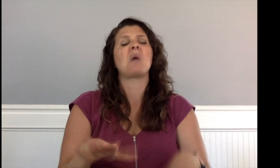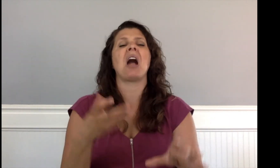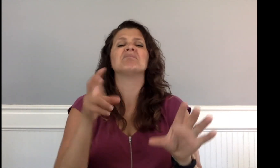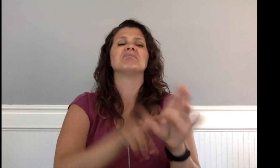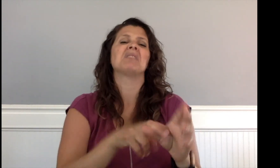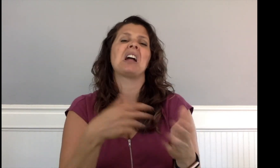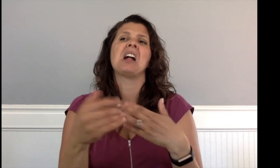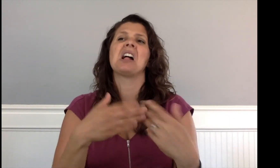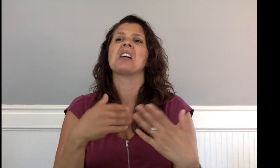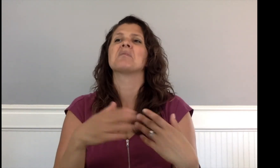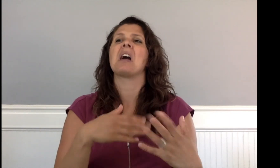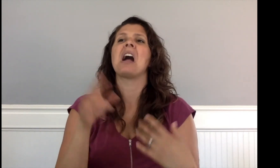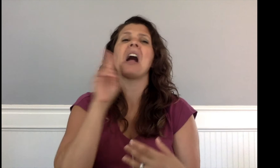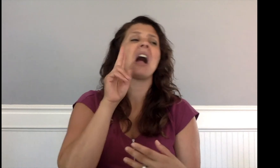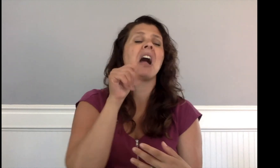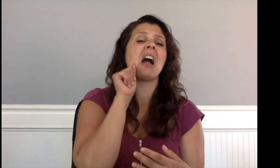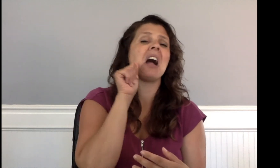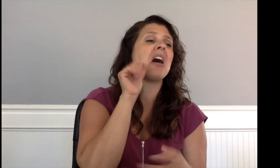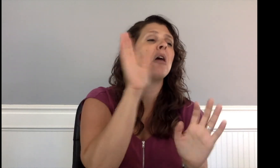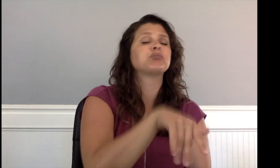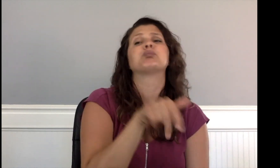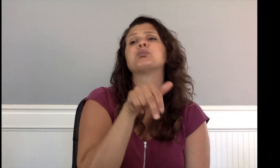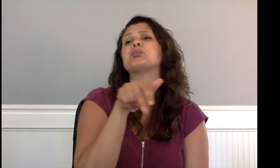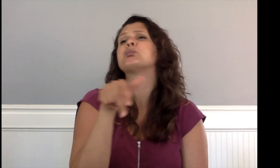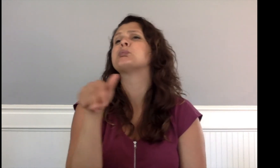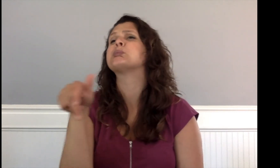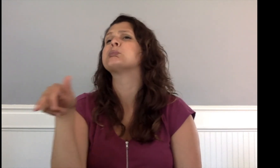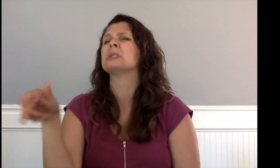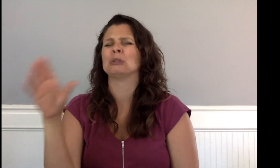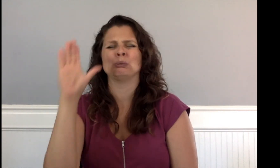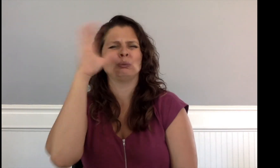didn't want to get in. She just hurried off. She acted very